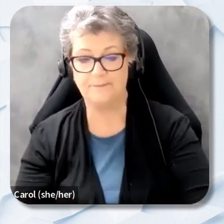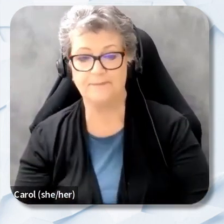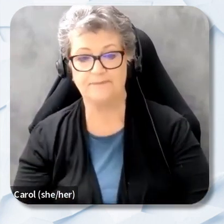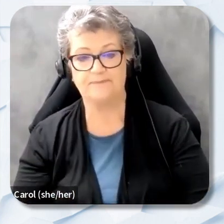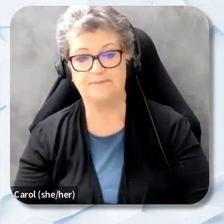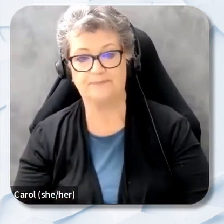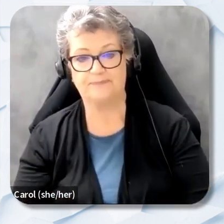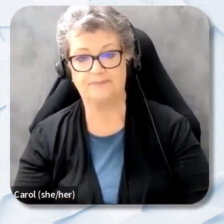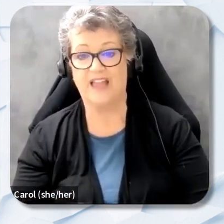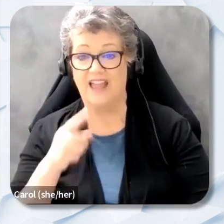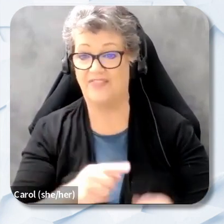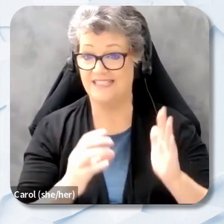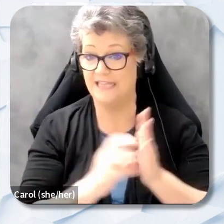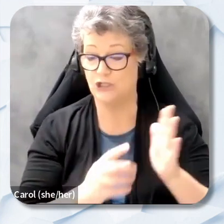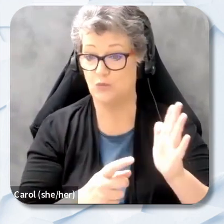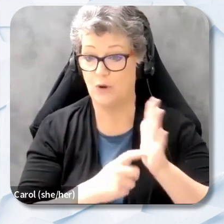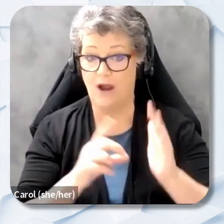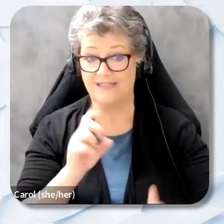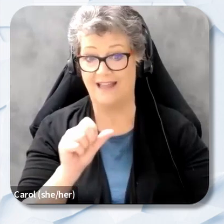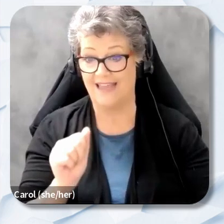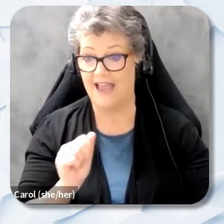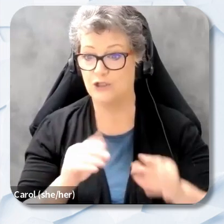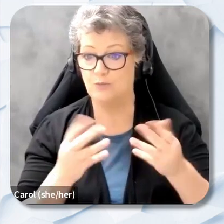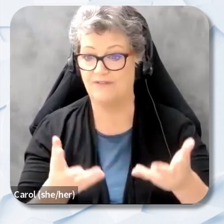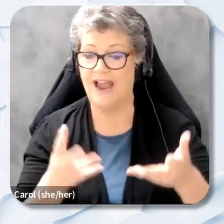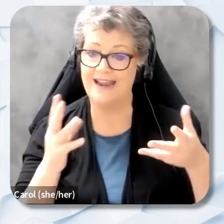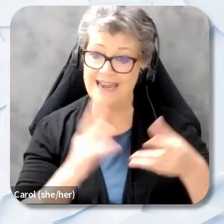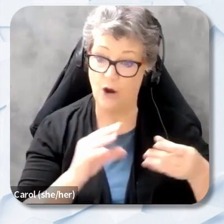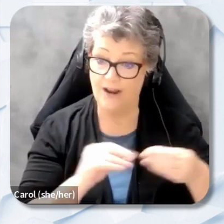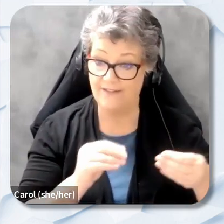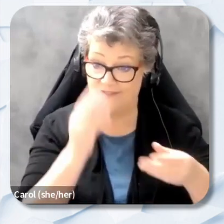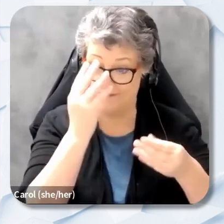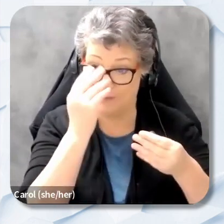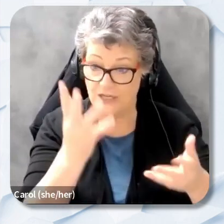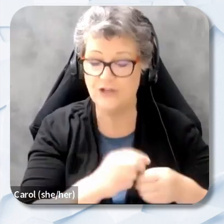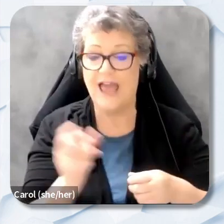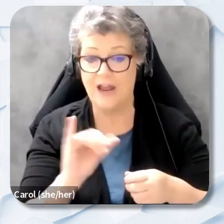This subsection requires LEAs to provide both narrative information as well as the expenditure